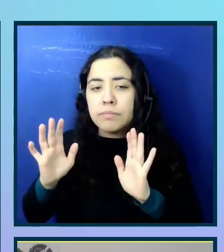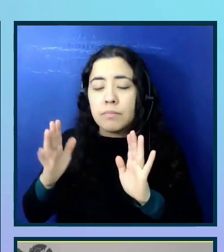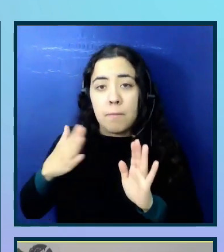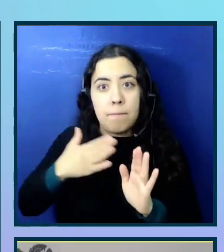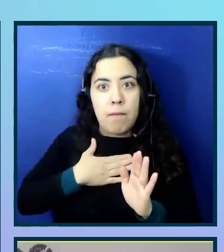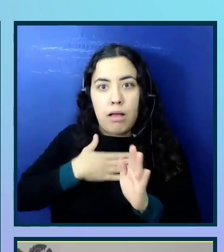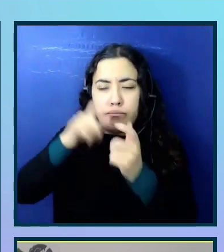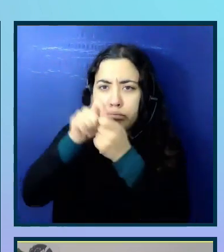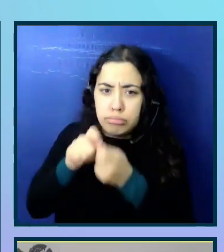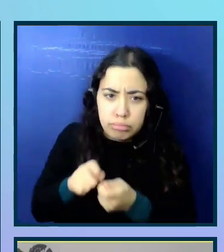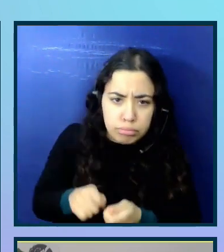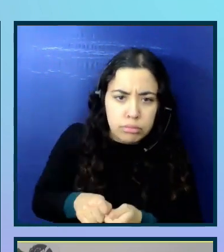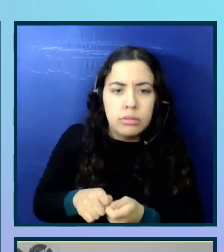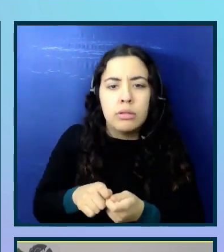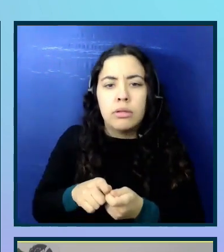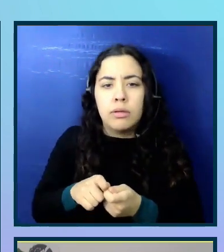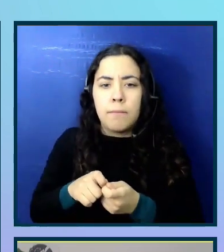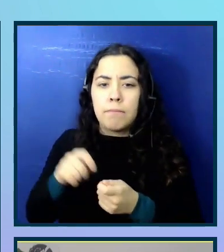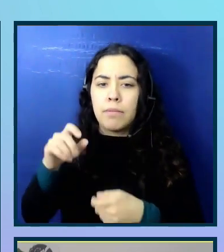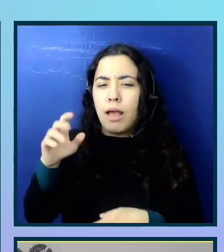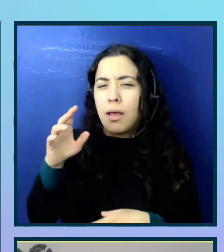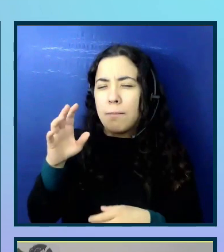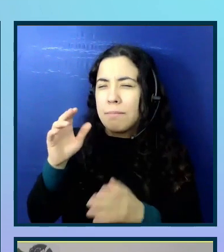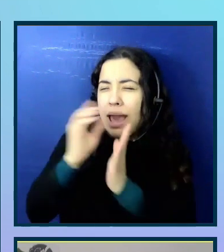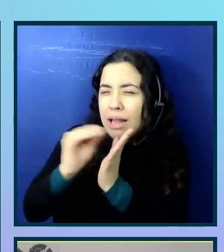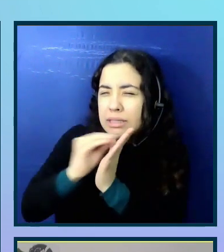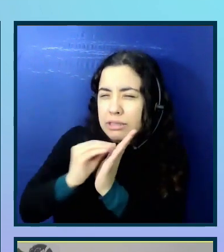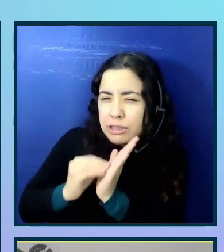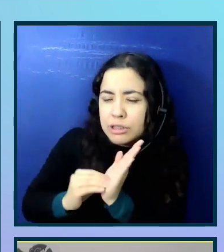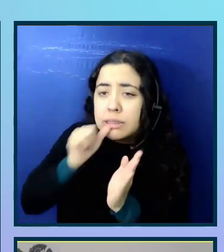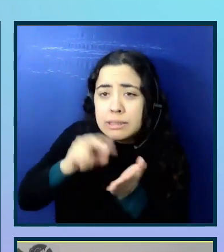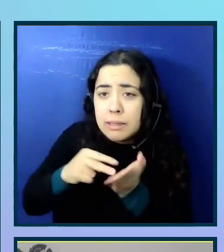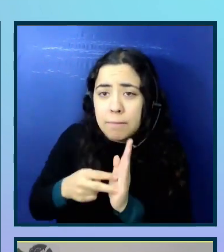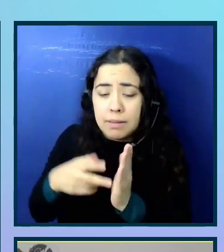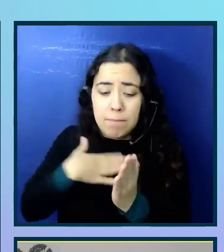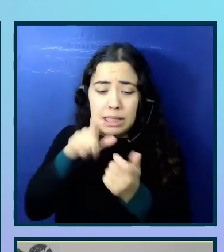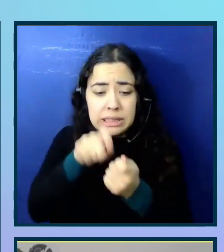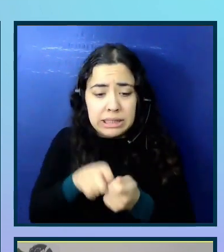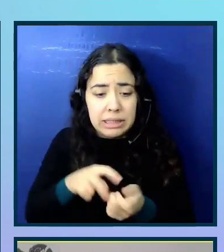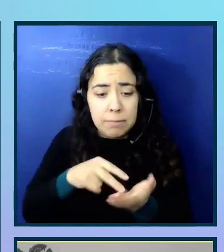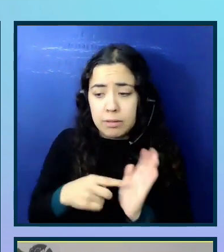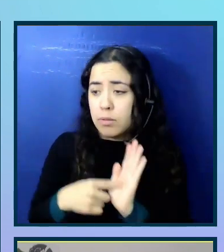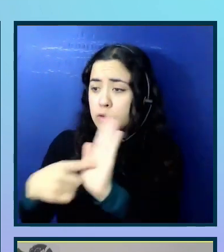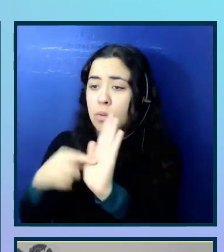super detailed annotation, doesn't mean I'm not like presenting those to the developers. So this is still the most important part.